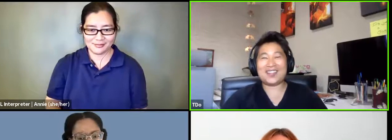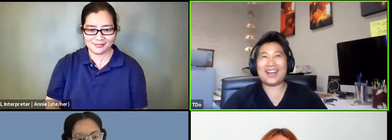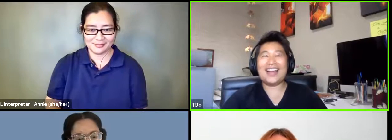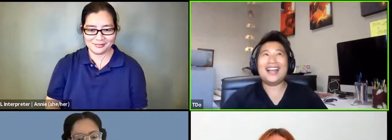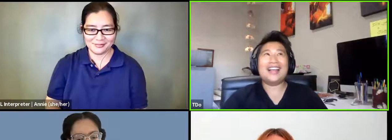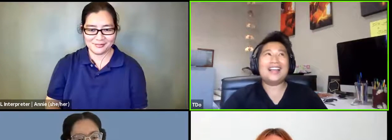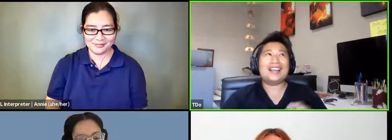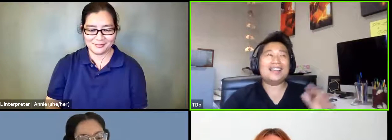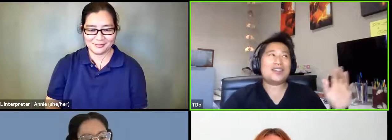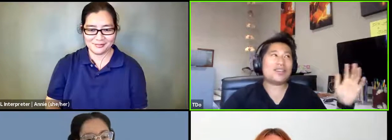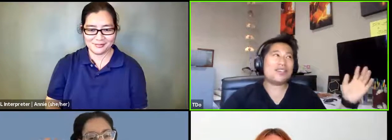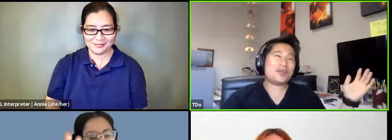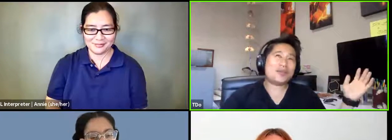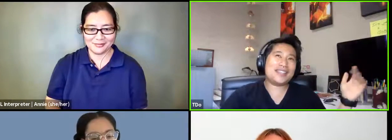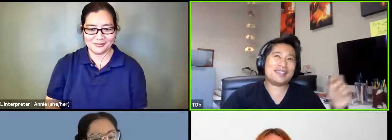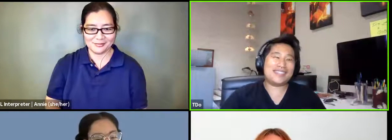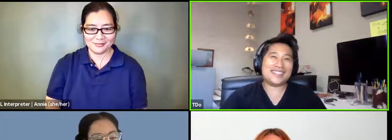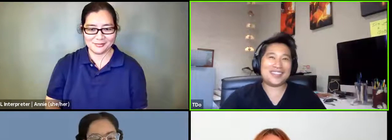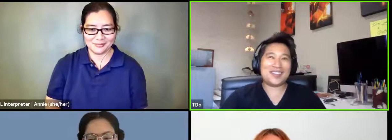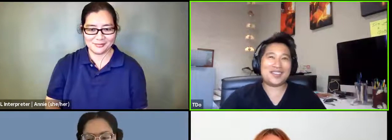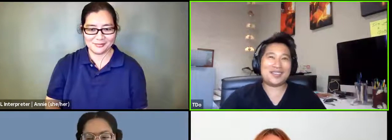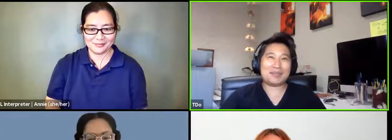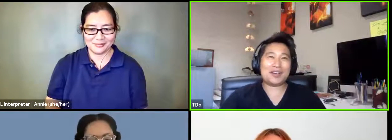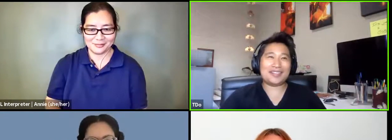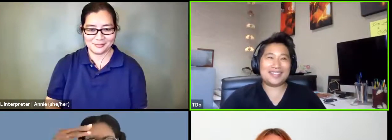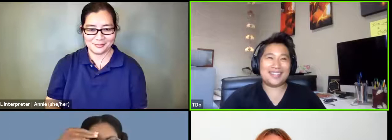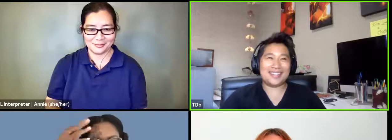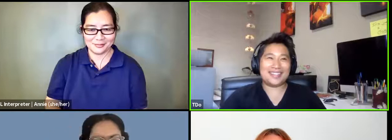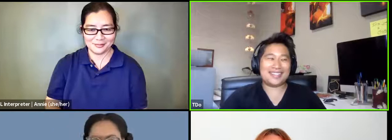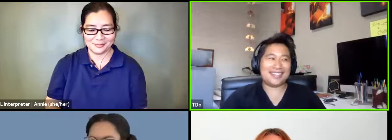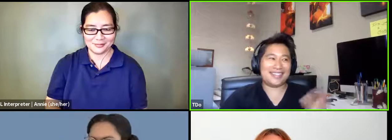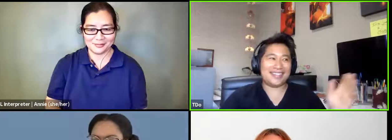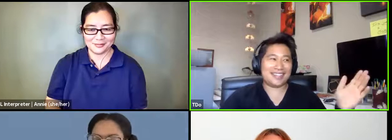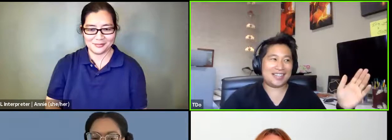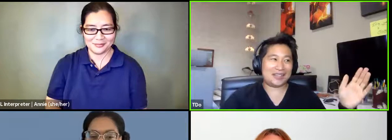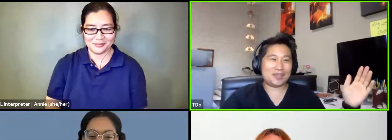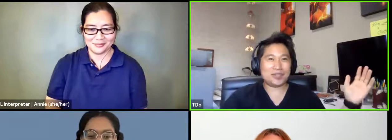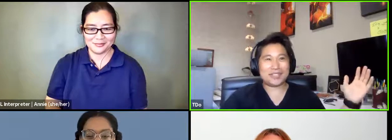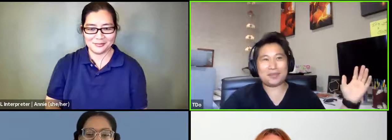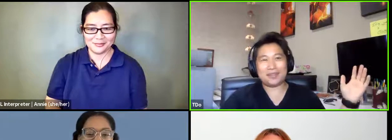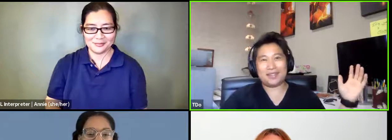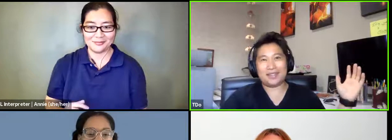TDo: Travelling from San Francisco and currently sitting in D.C. We stopped in